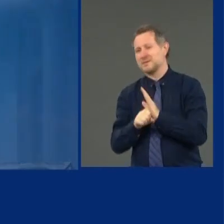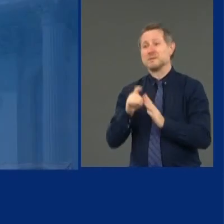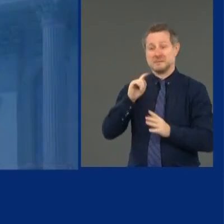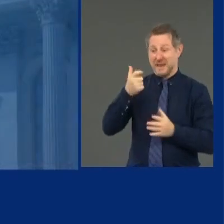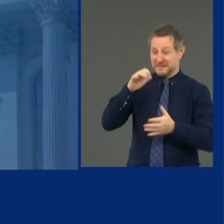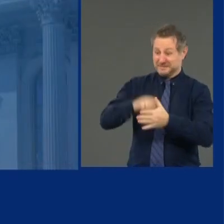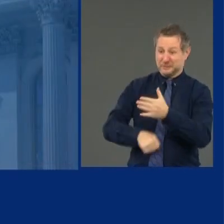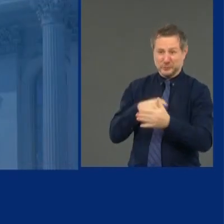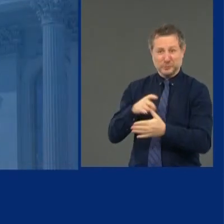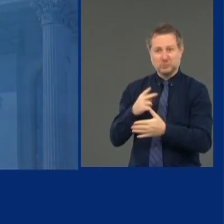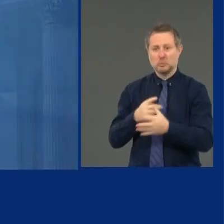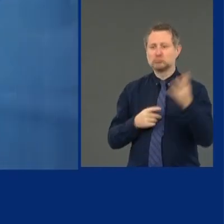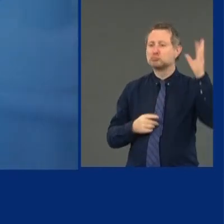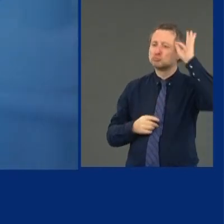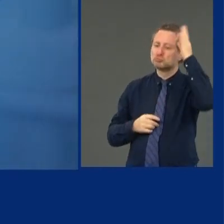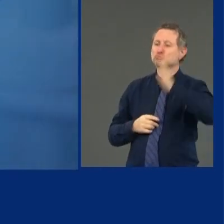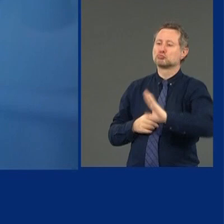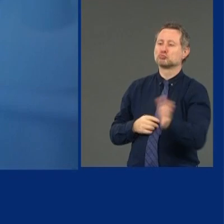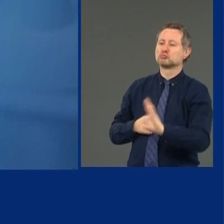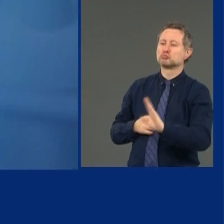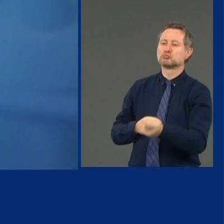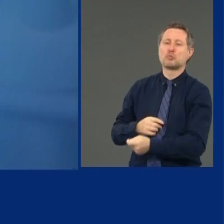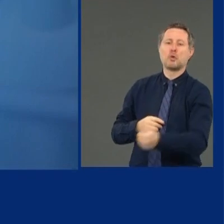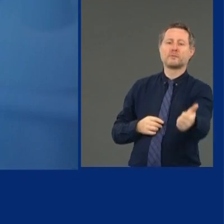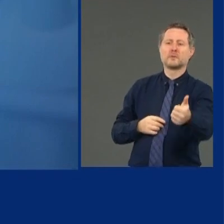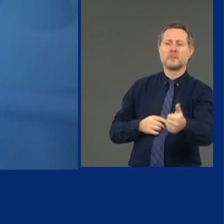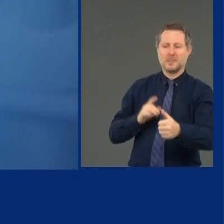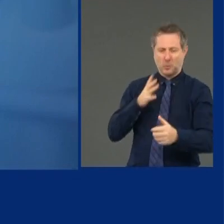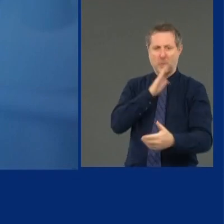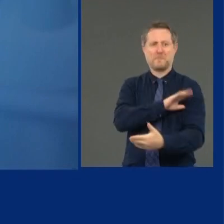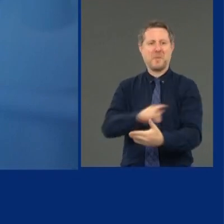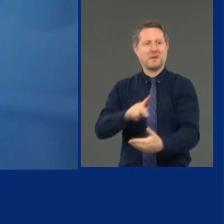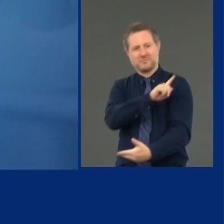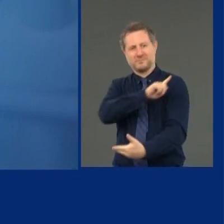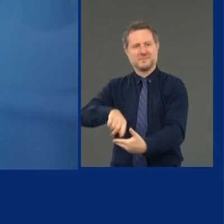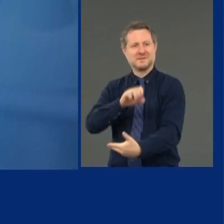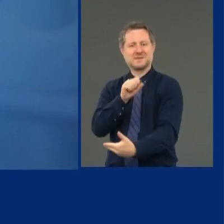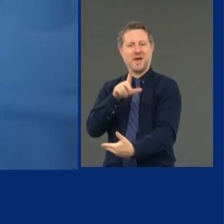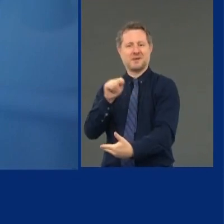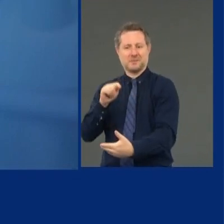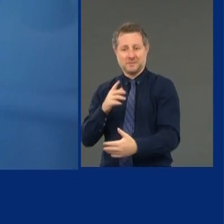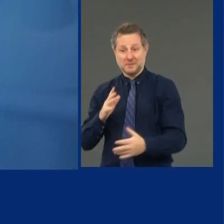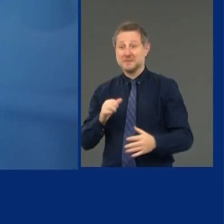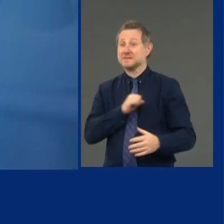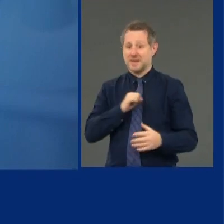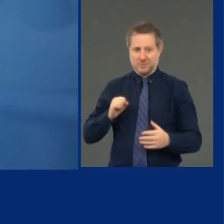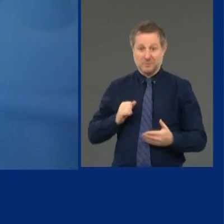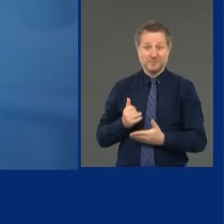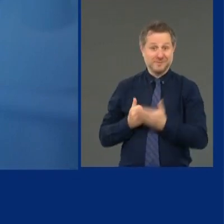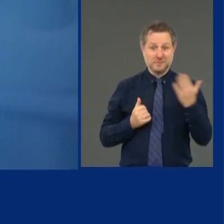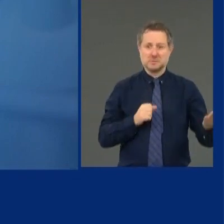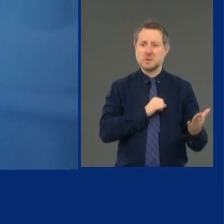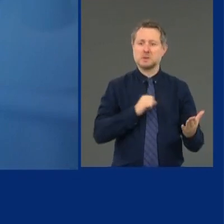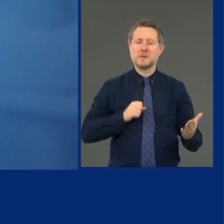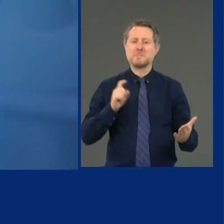IT REPEALS SALT, WHICH IS AN ADDITIONAL TAX ON NEW YORKERS FOR THE FEDERAL GOVERNMENT. BUT THE SENATE NOW HAS THAT